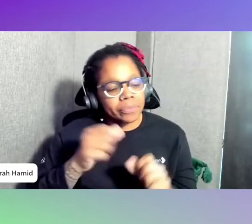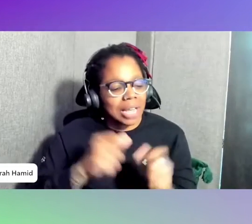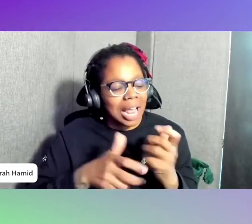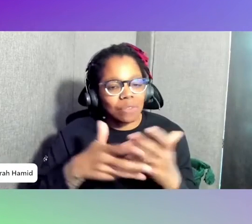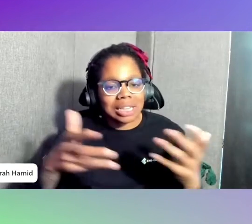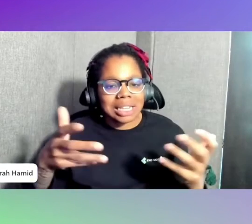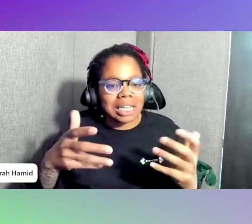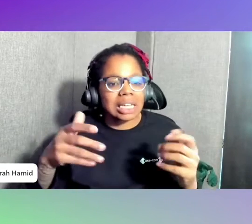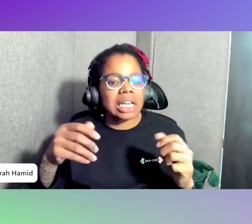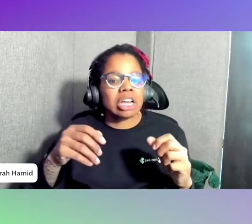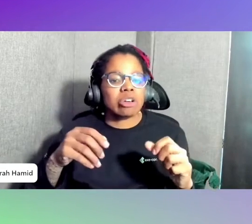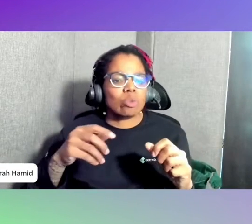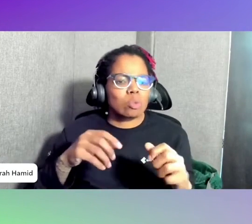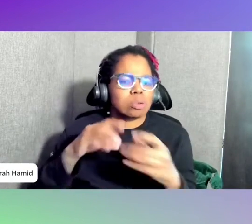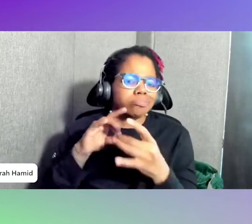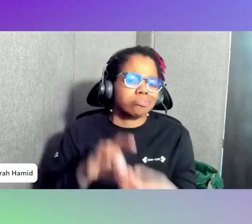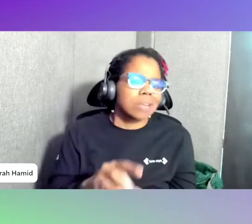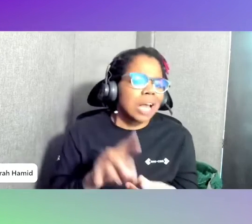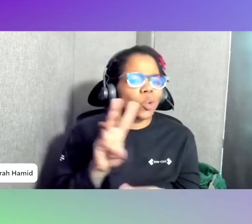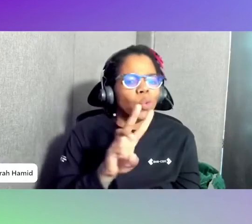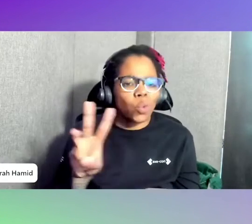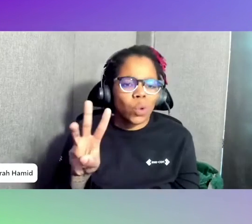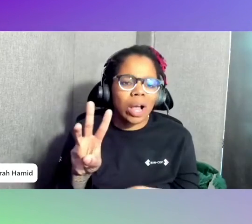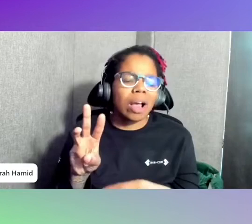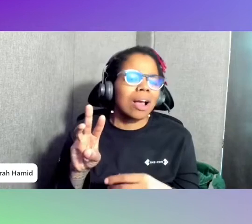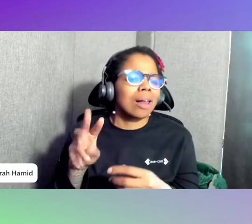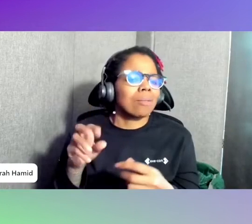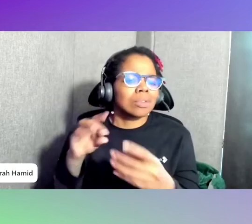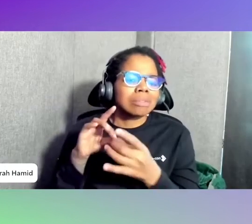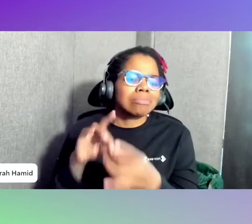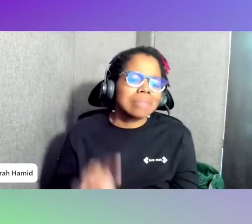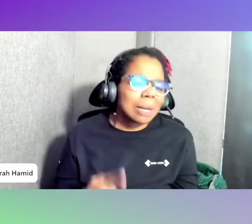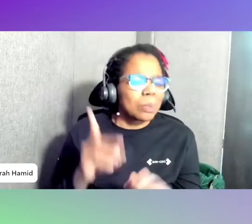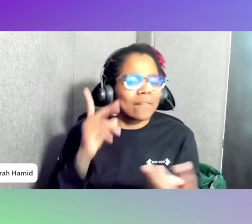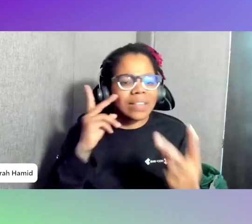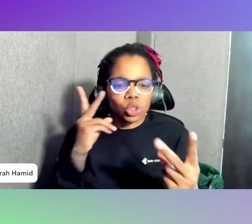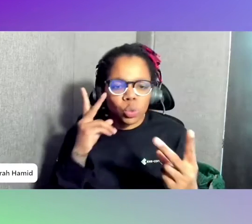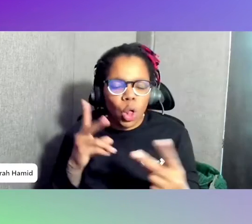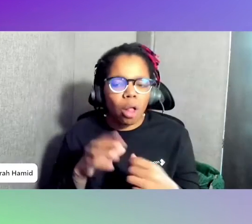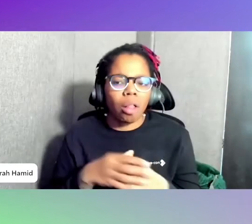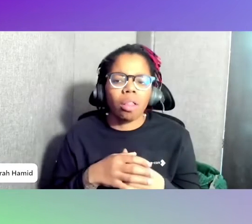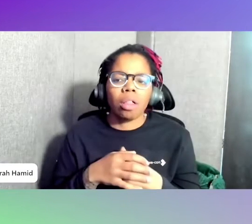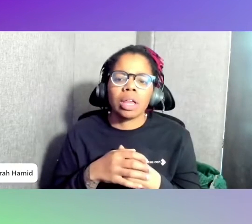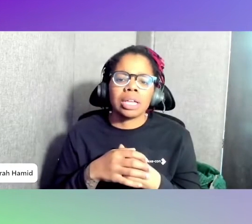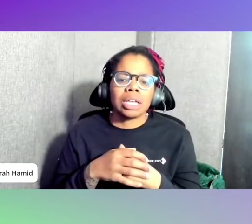pretty icons and graphics for your websites and for your apps period everything was